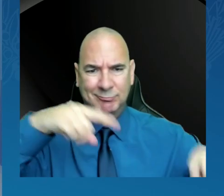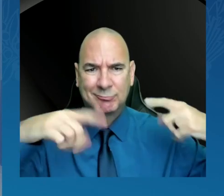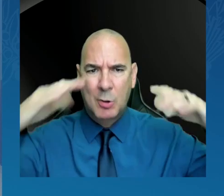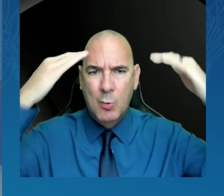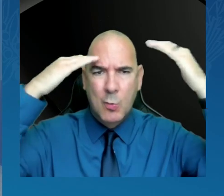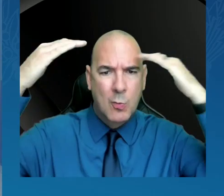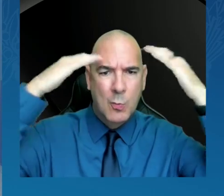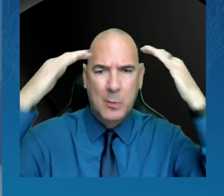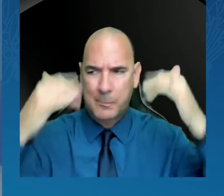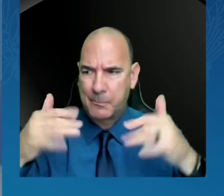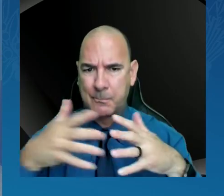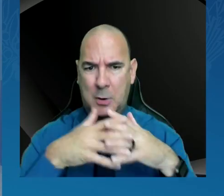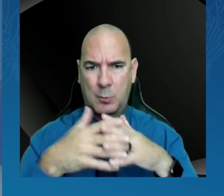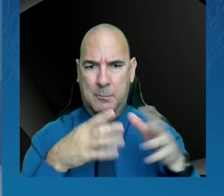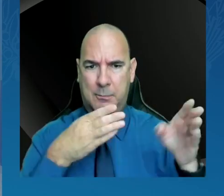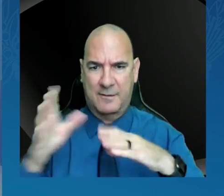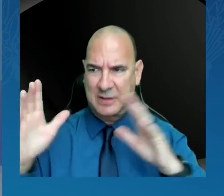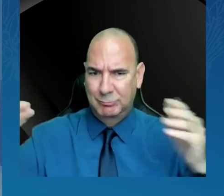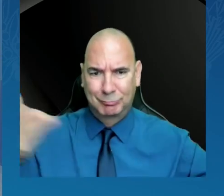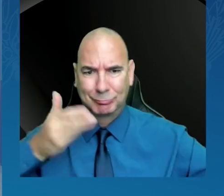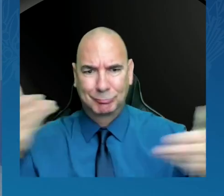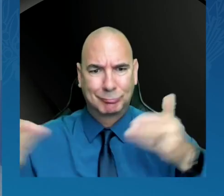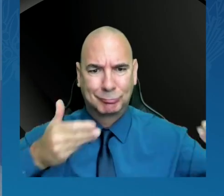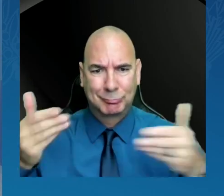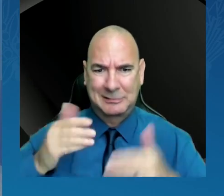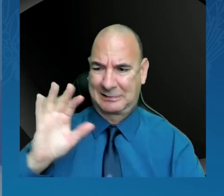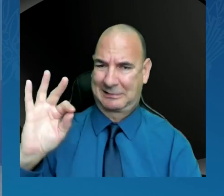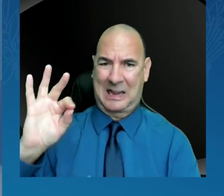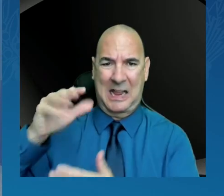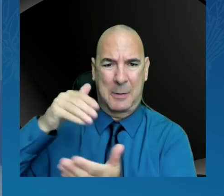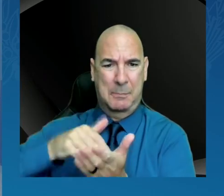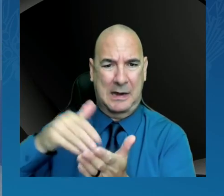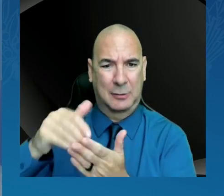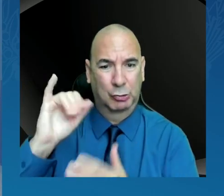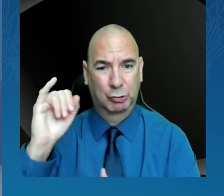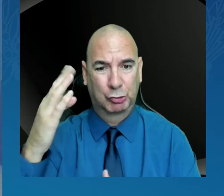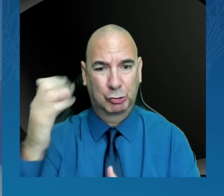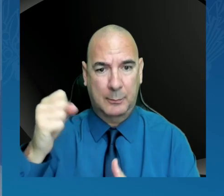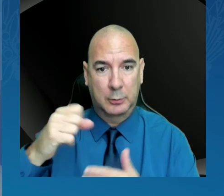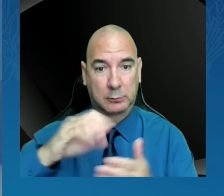including through jobs saved from layoffs, prevented direct payroll support and investments in areas